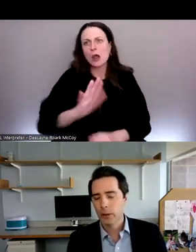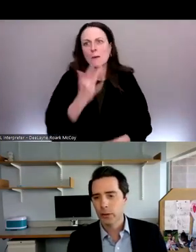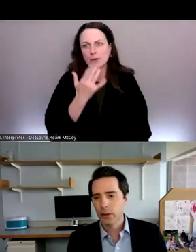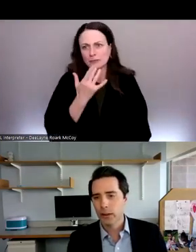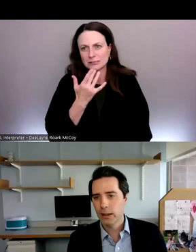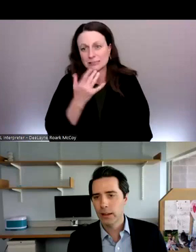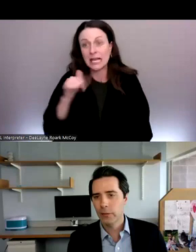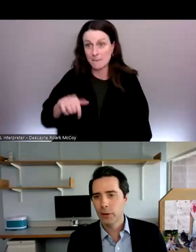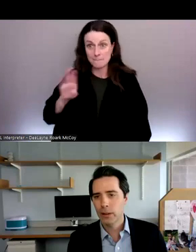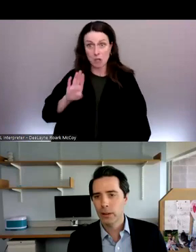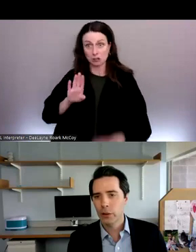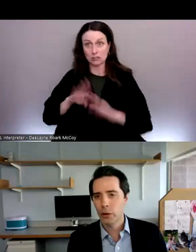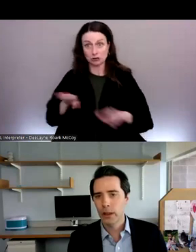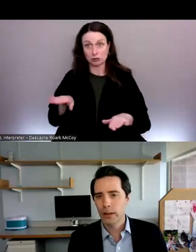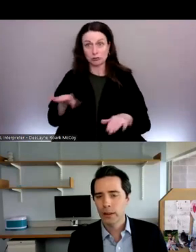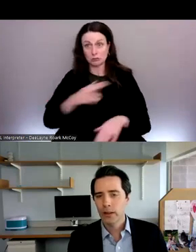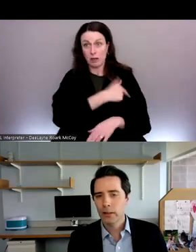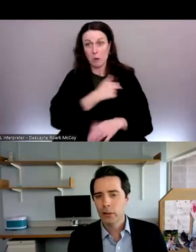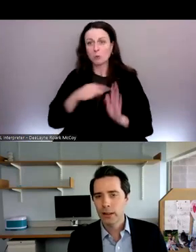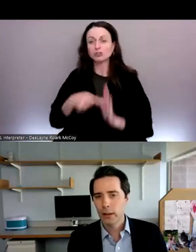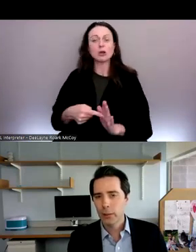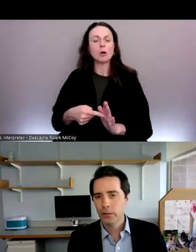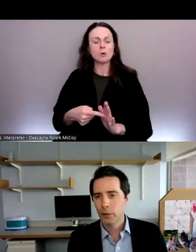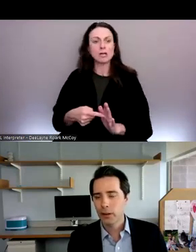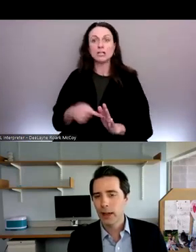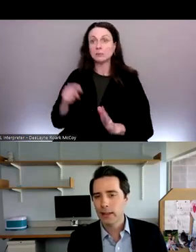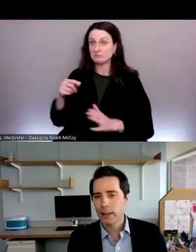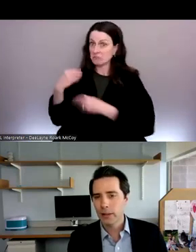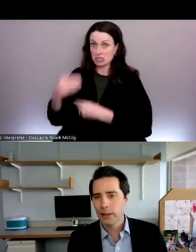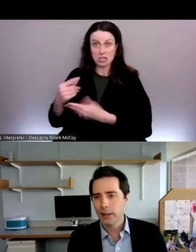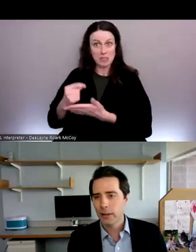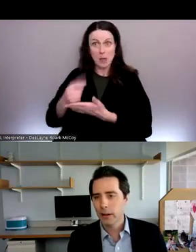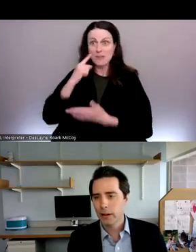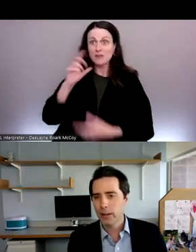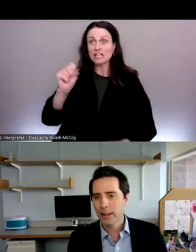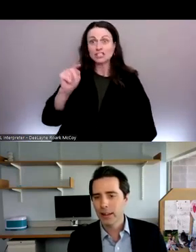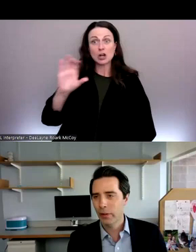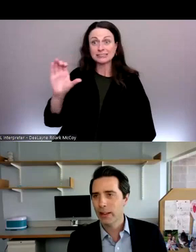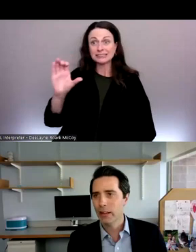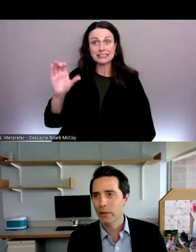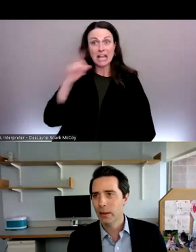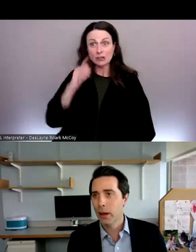Children's we showed that gene therapy